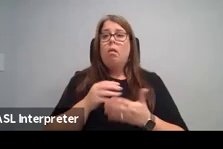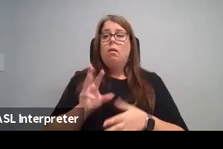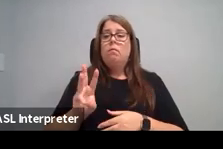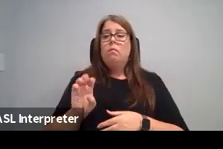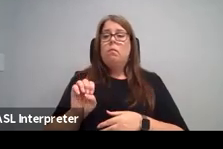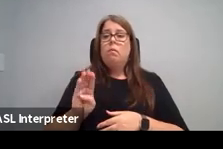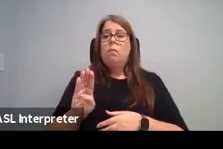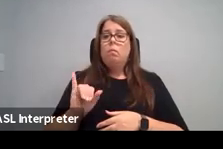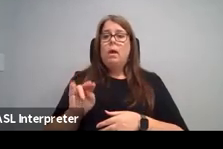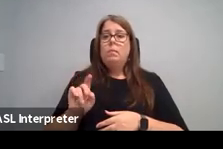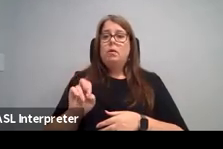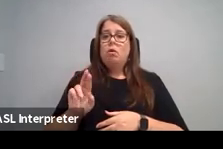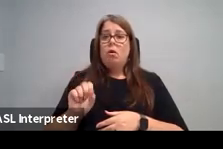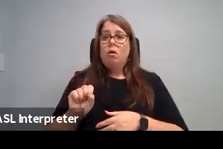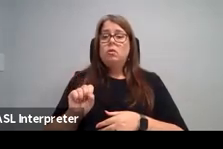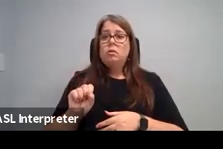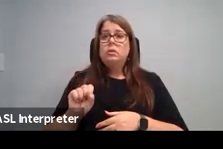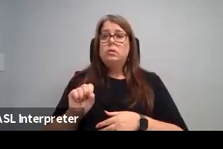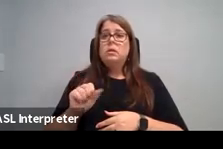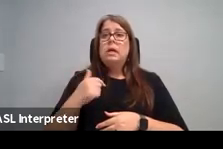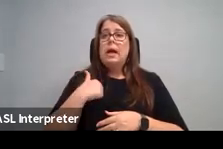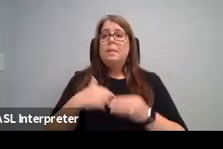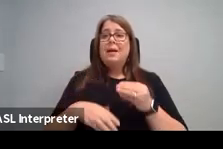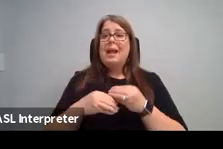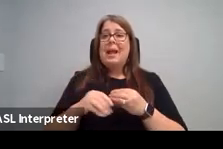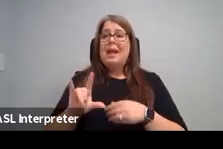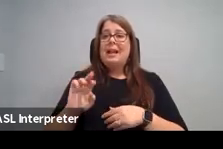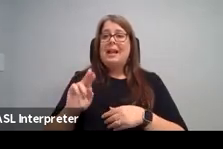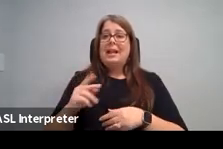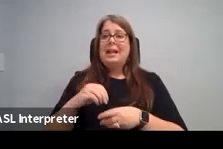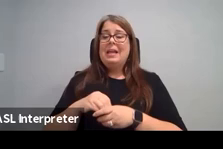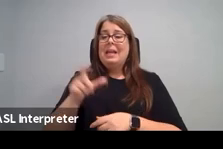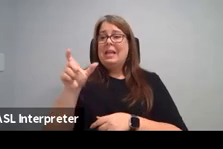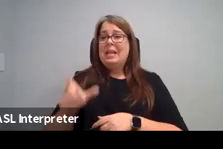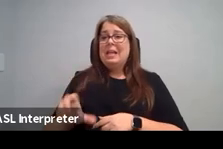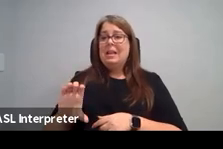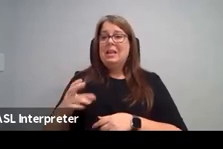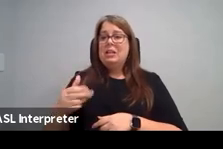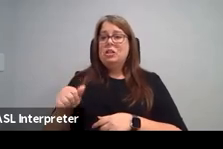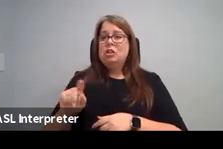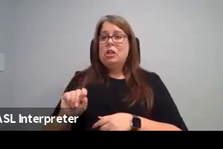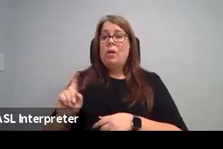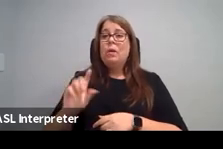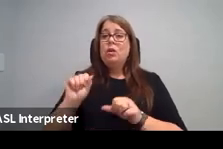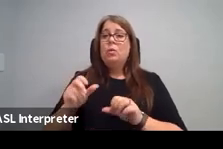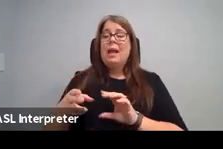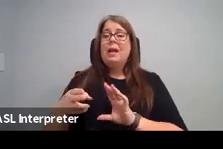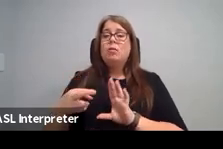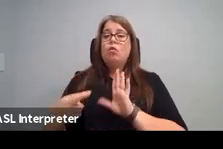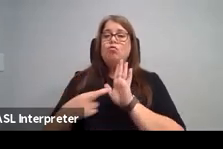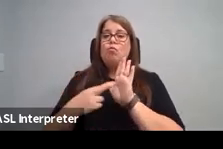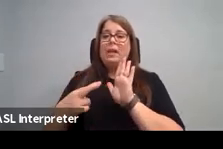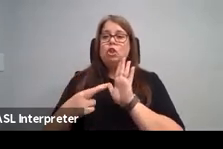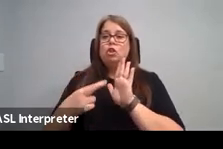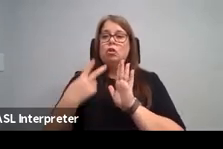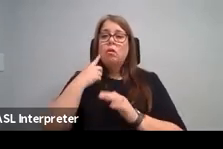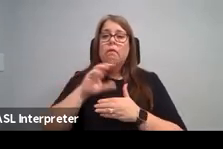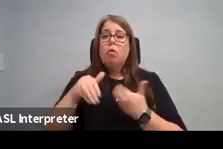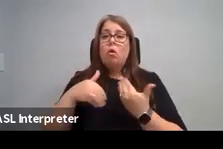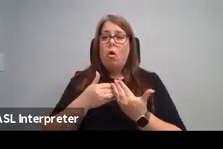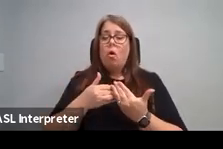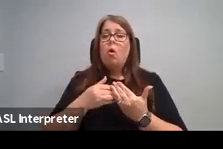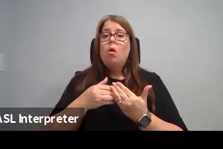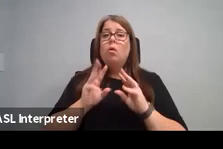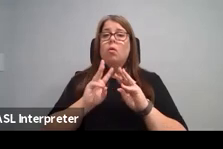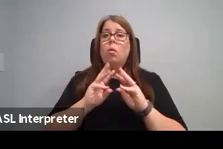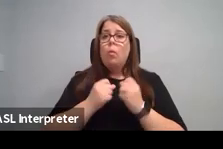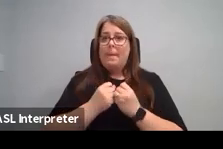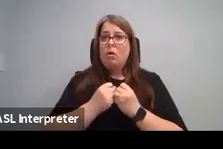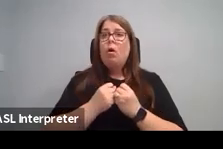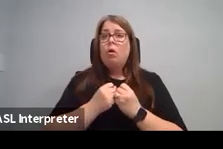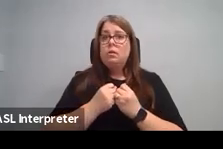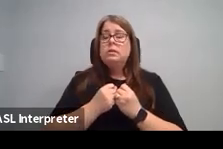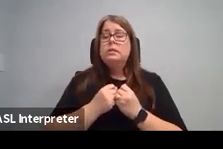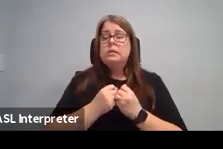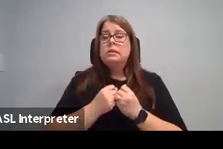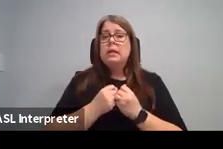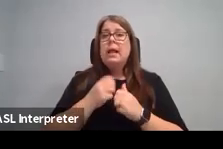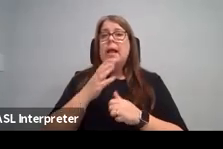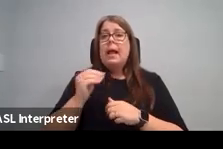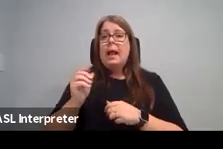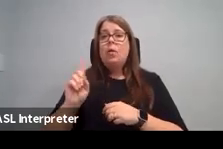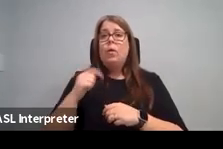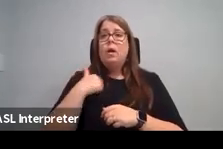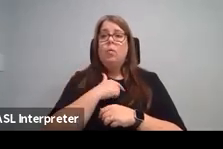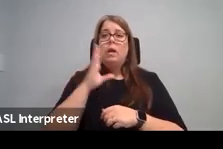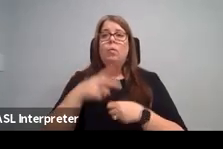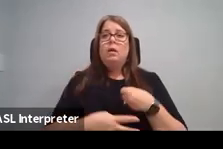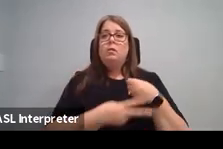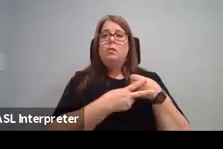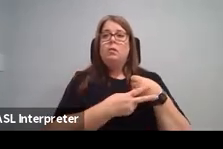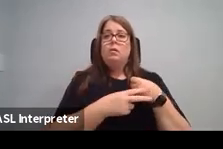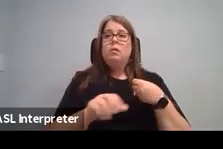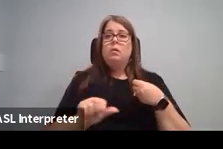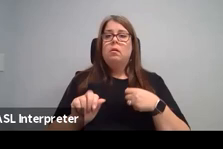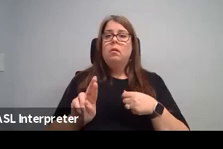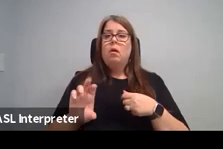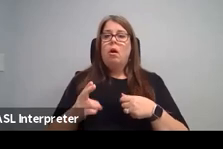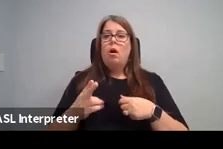Jewyl Alderson Clarke, SDCOE: You can I'm putting a link in the chat, where you can find the registration links for all the webinars as well as the link to each one that's already archived on the bottom, you'll find the link where this one will be archived as part of that larger playlist on YouTube.